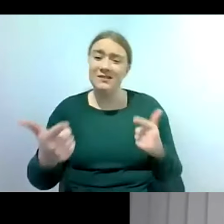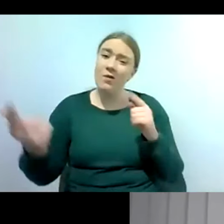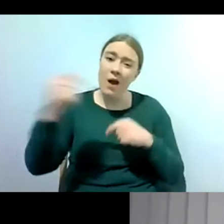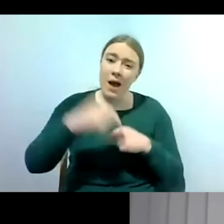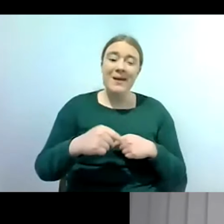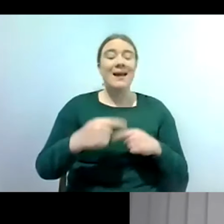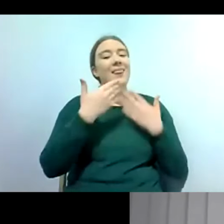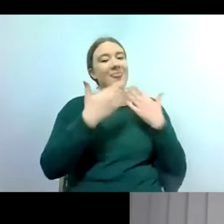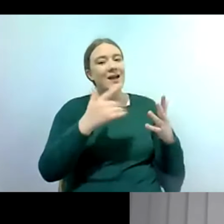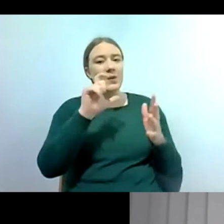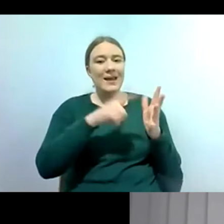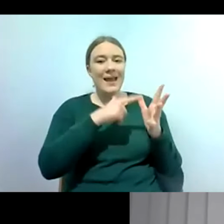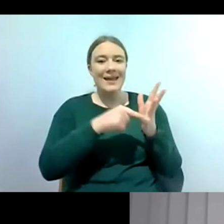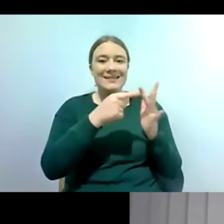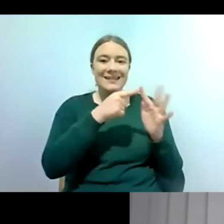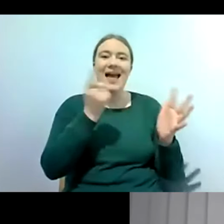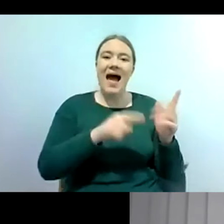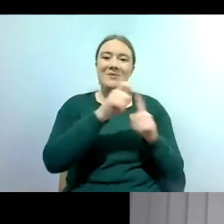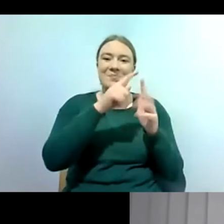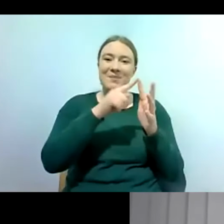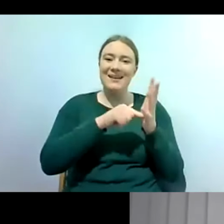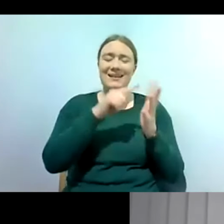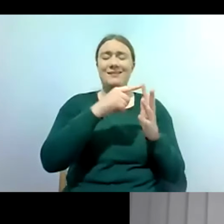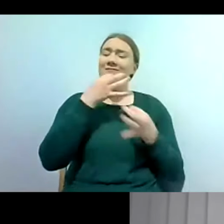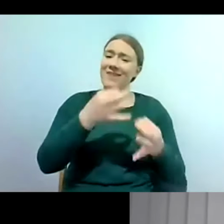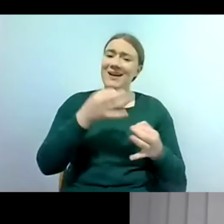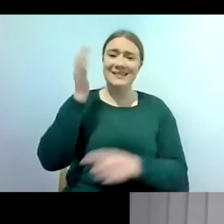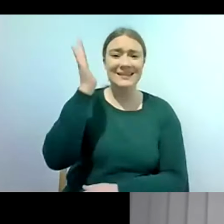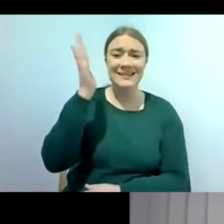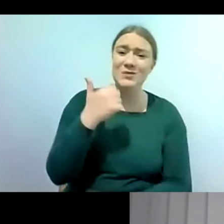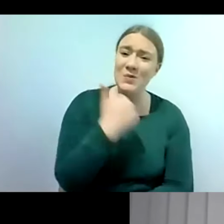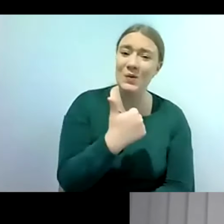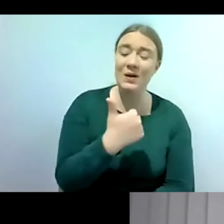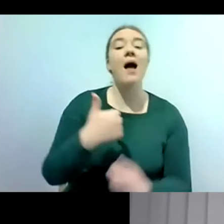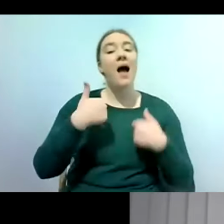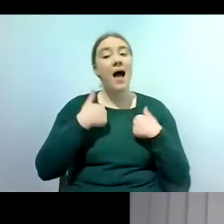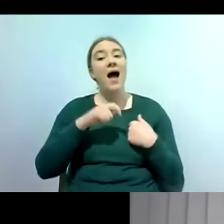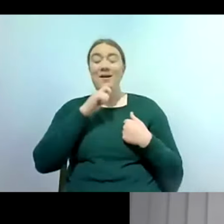pete for giving us a really fascinating talk and i will bid you all a good night